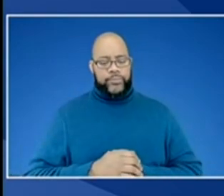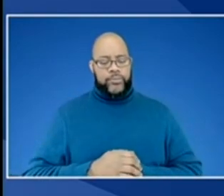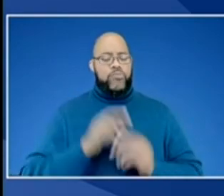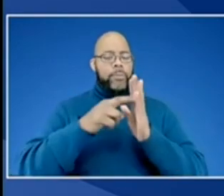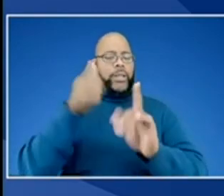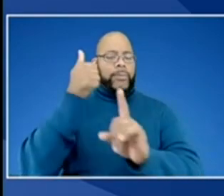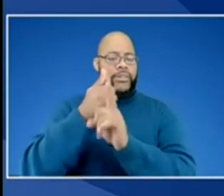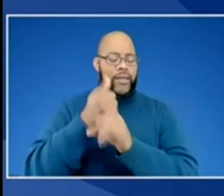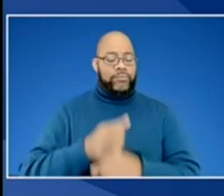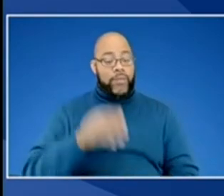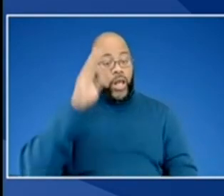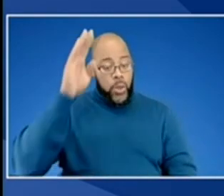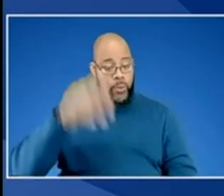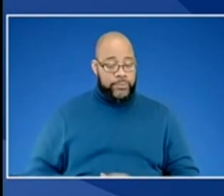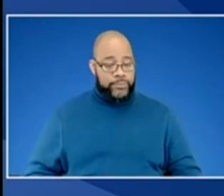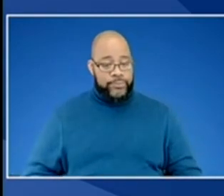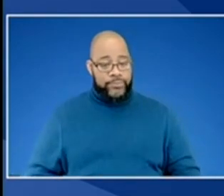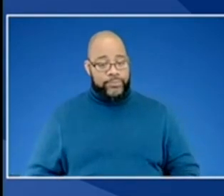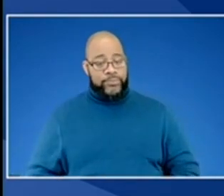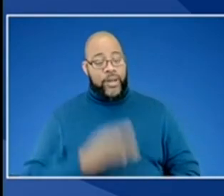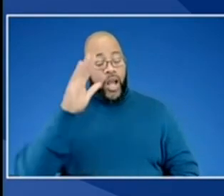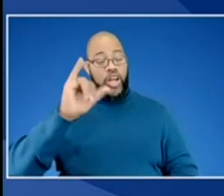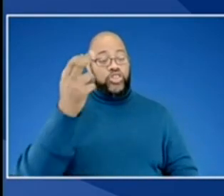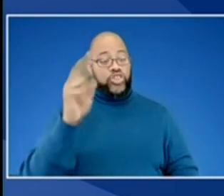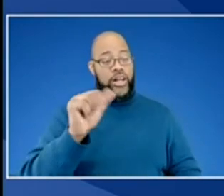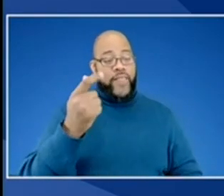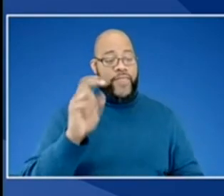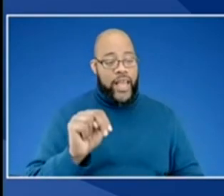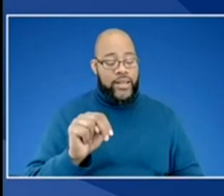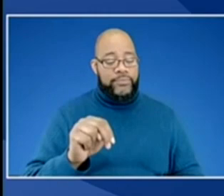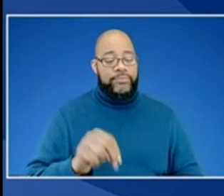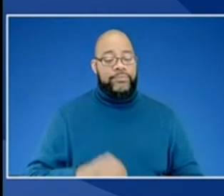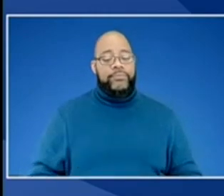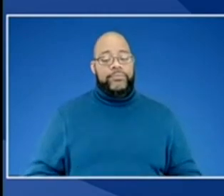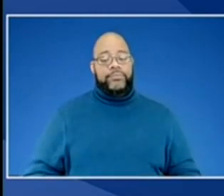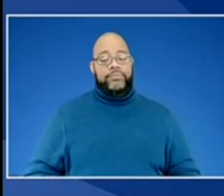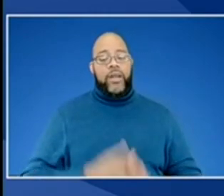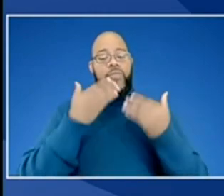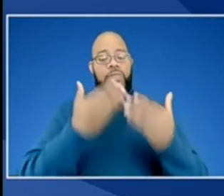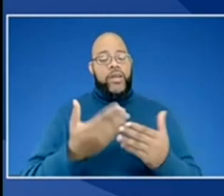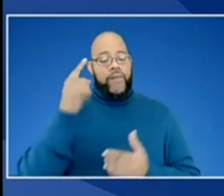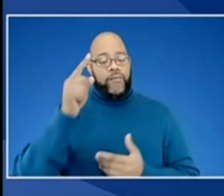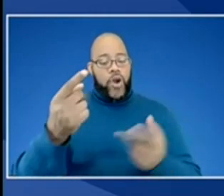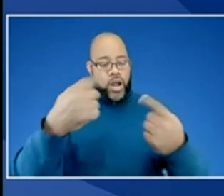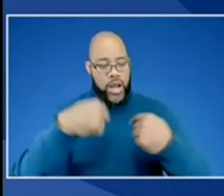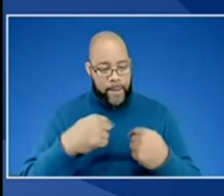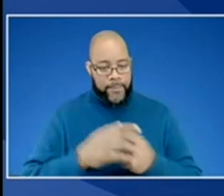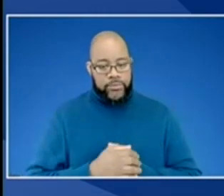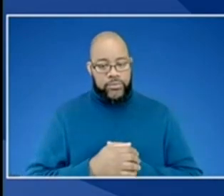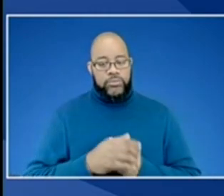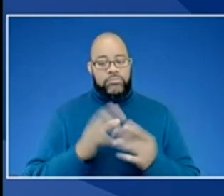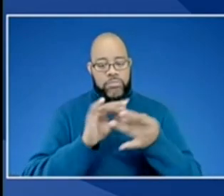How you doing? Jonathan, hello. Thank you for coming in to comment to the